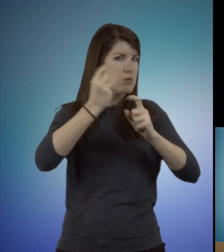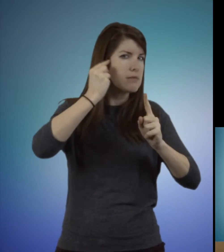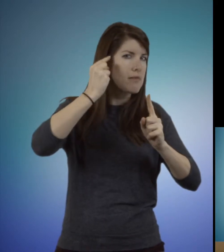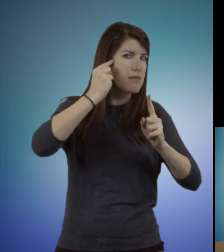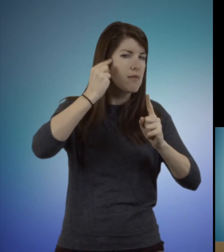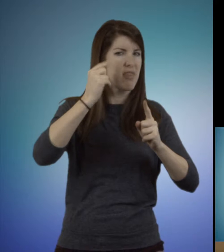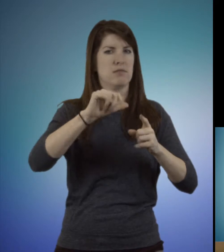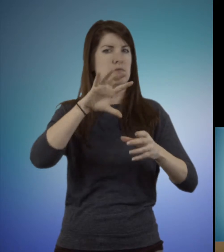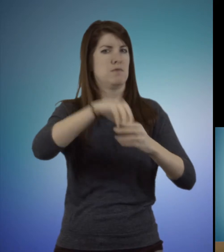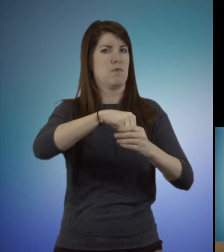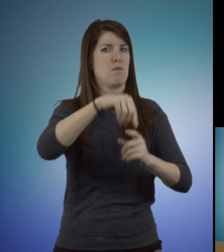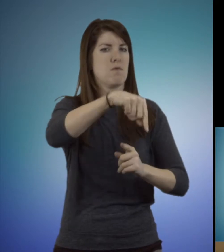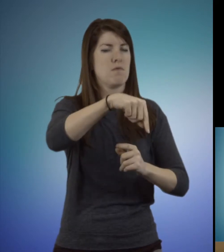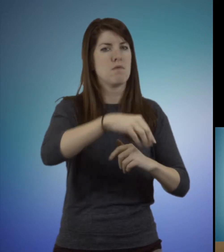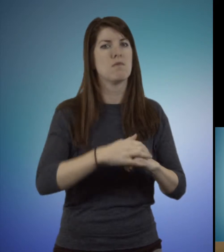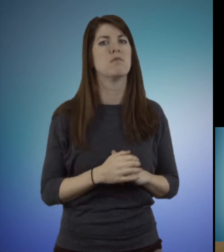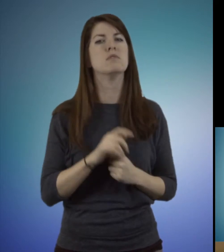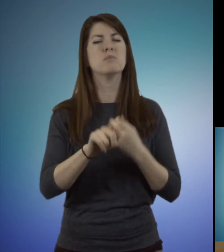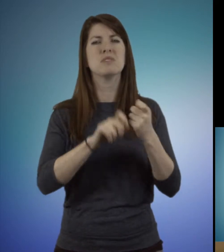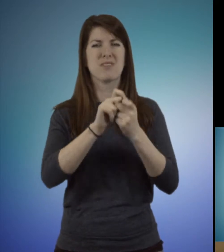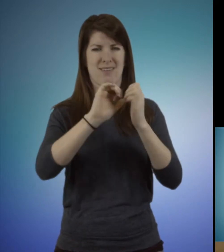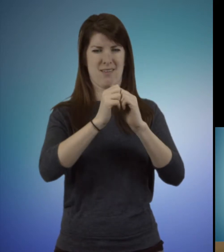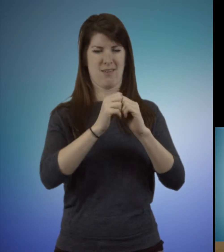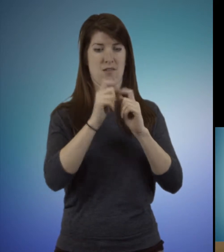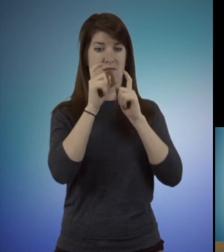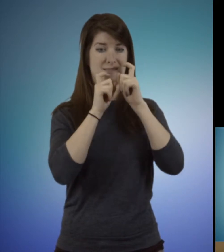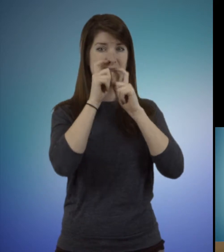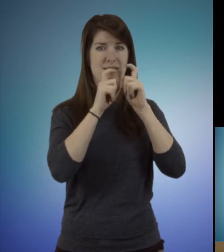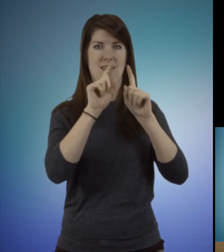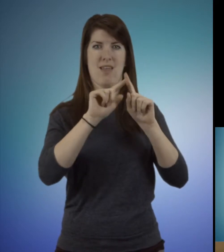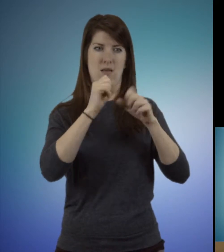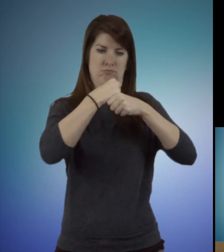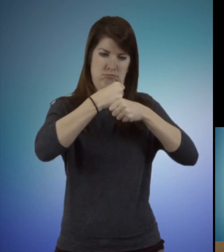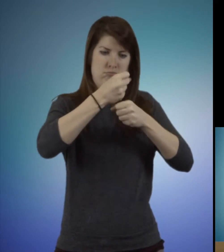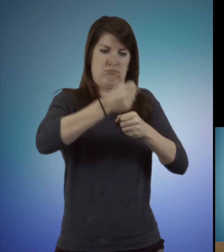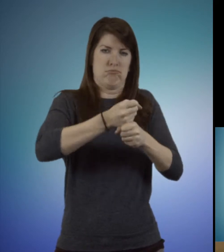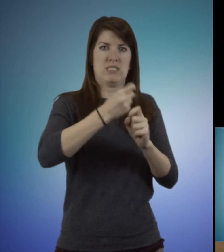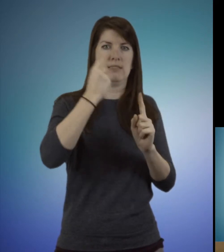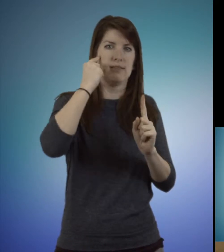about speech, specifically, how you articulate sounds, and the ability for a child